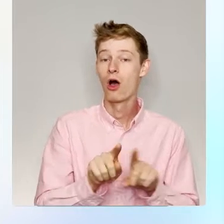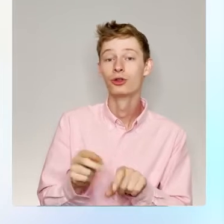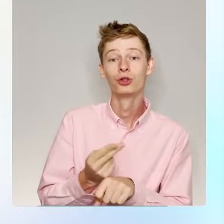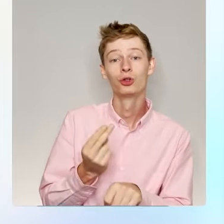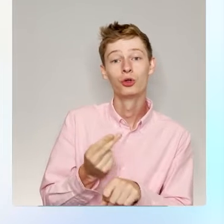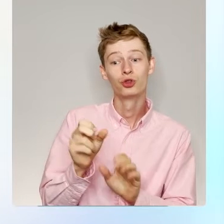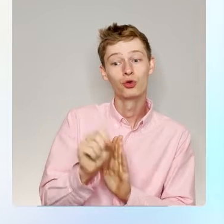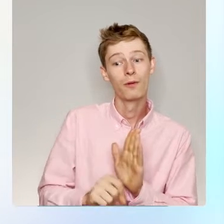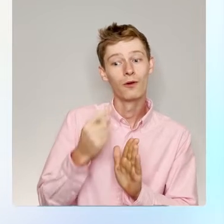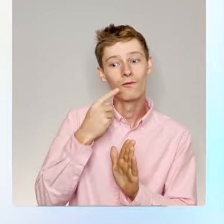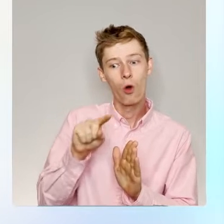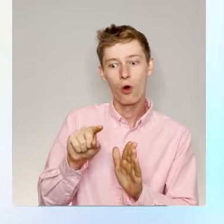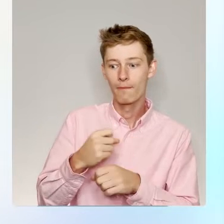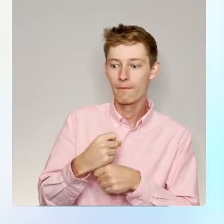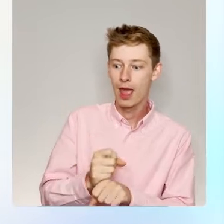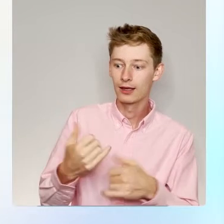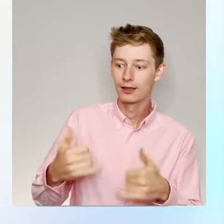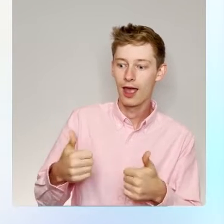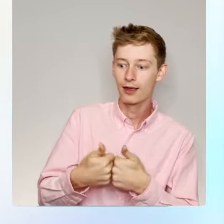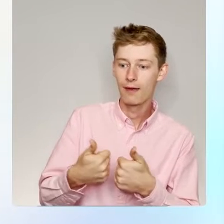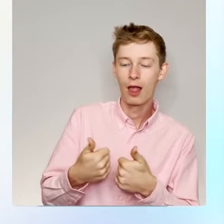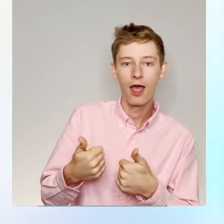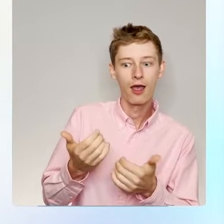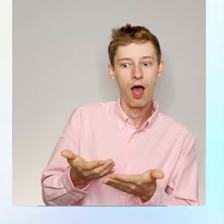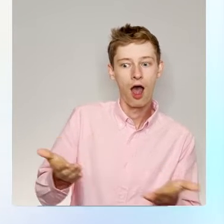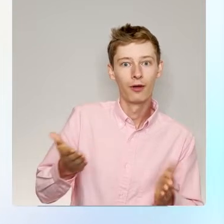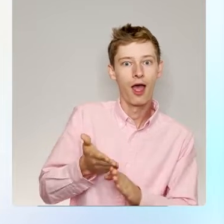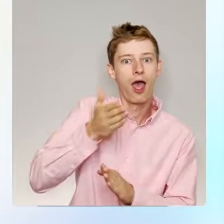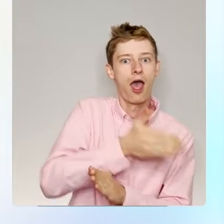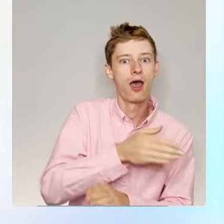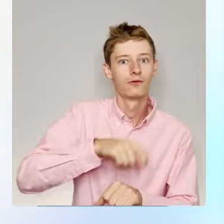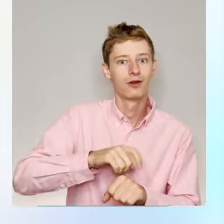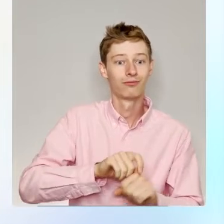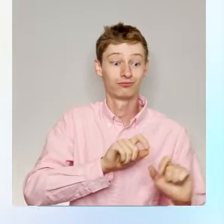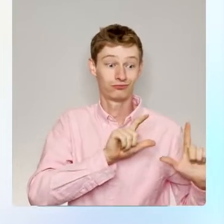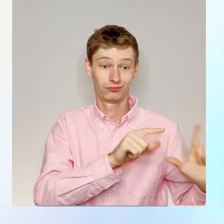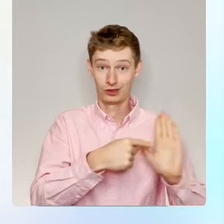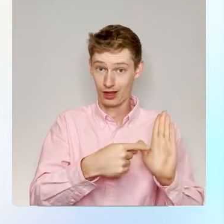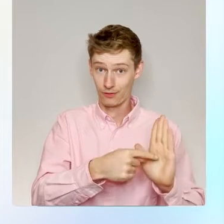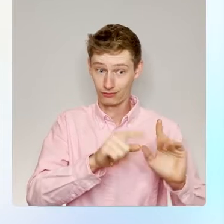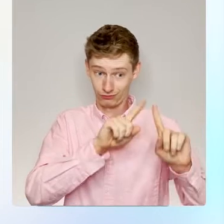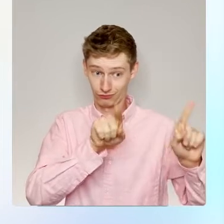but Blender gives you a lot of tools and extensions to make custom behaviors for your own experiences,